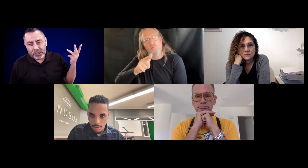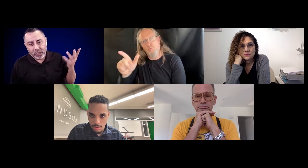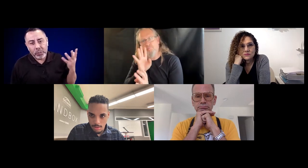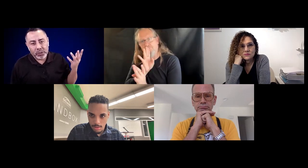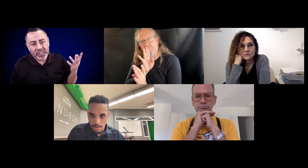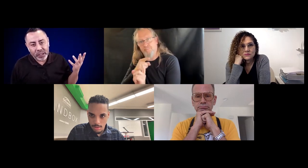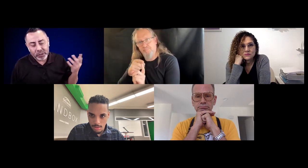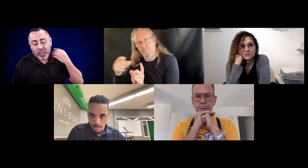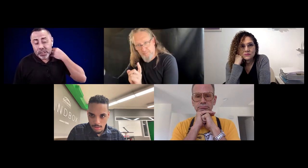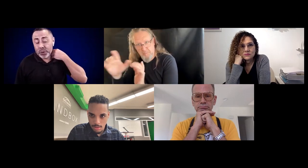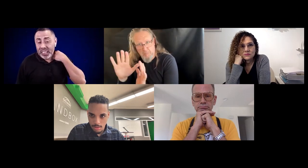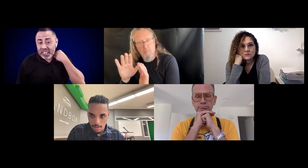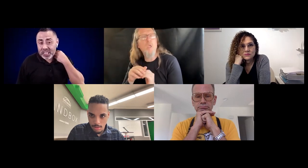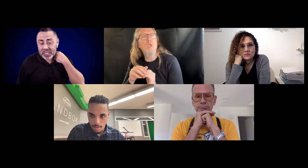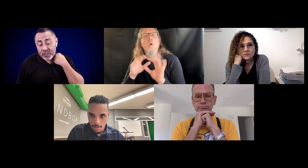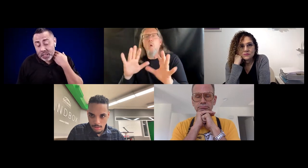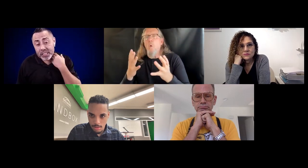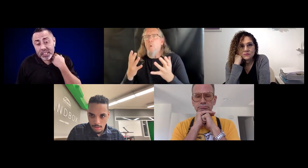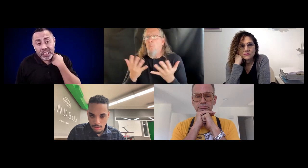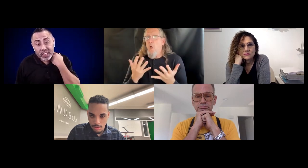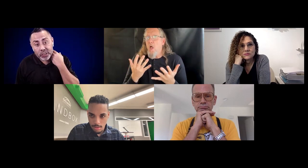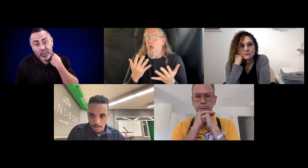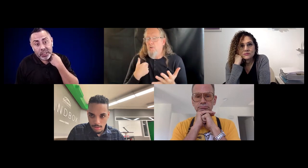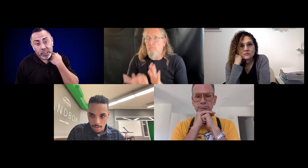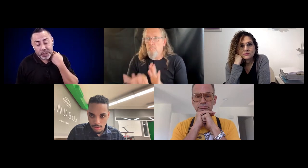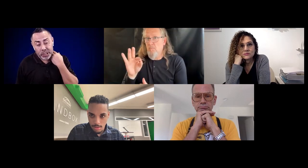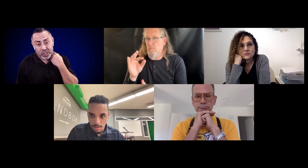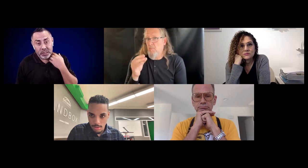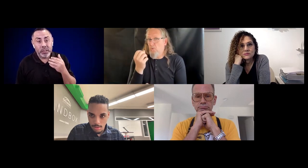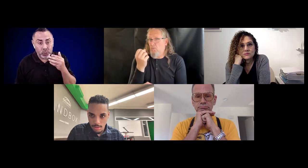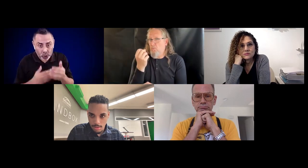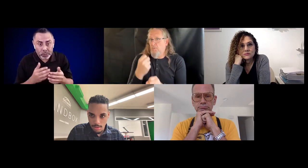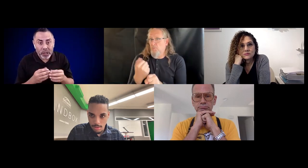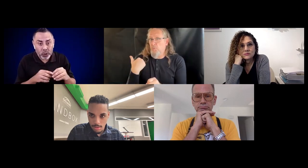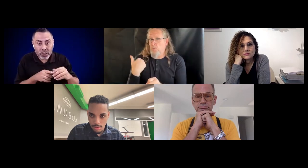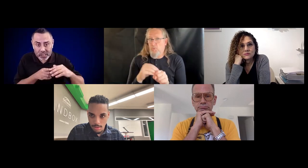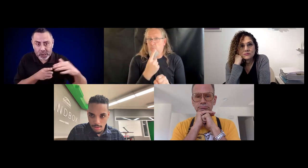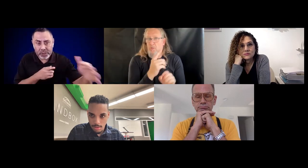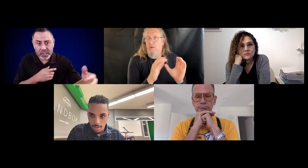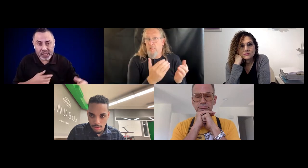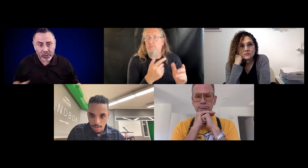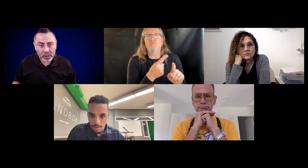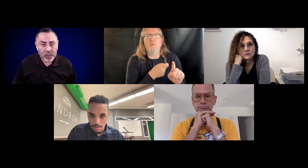Goes word by word, and is expressed in sound.